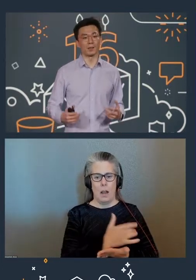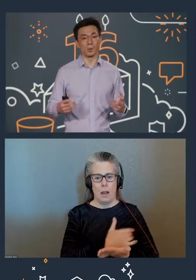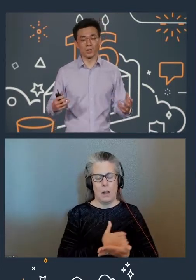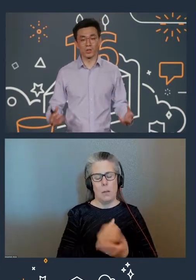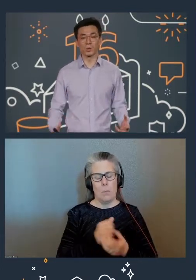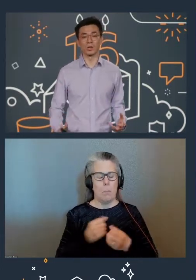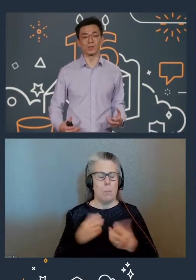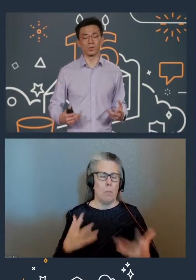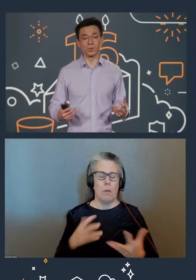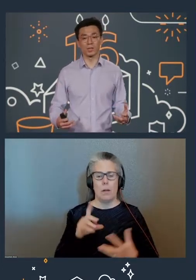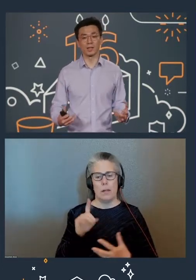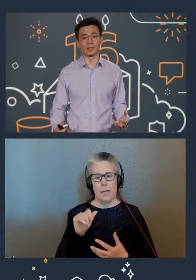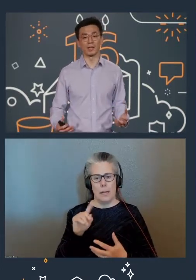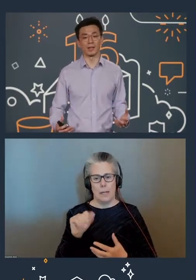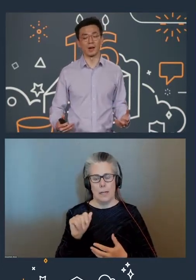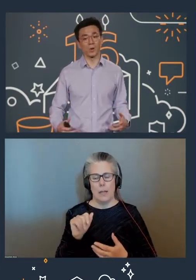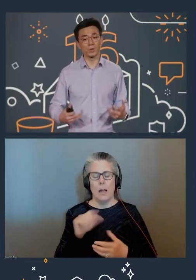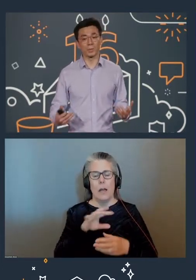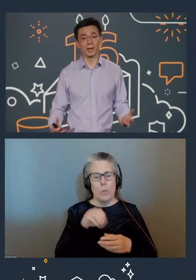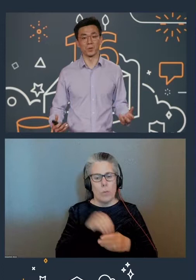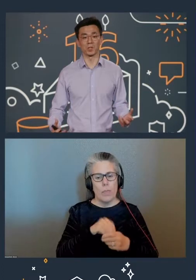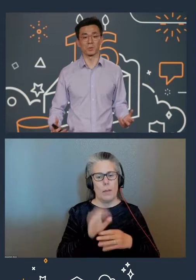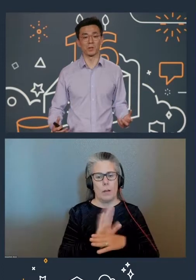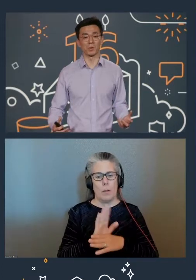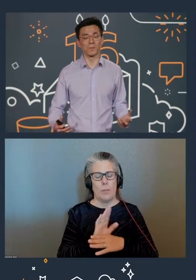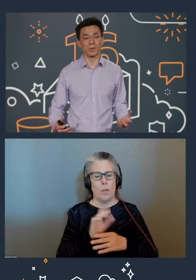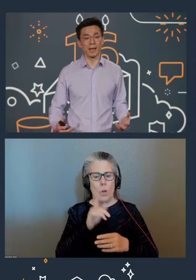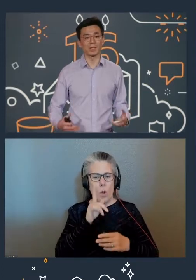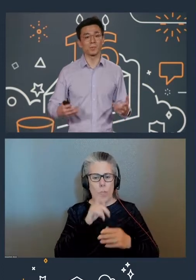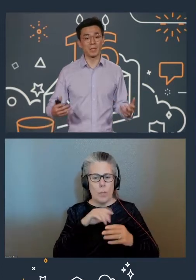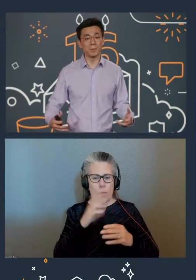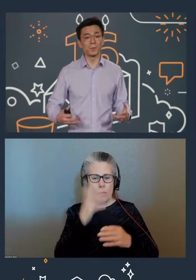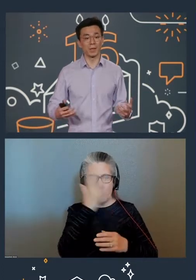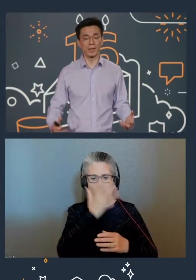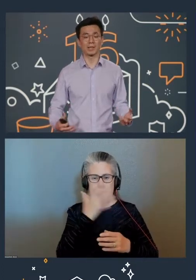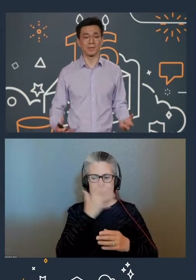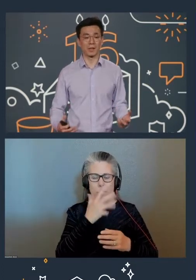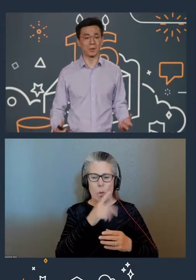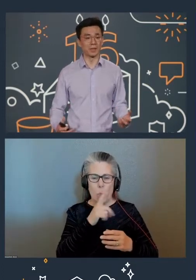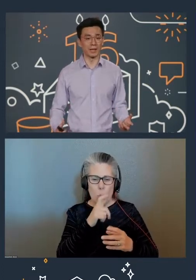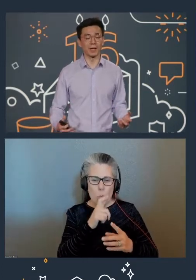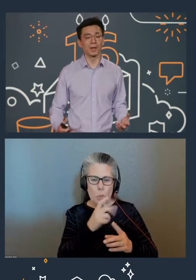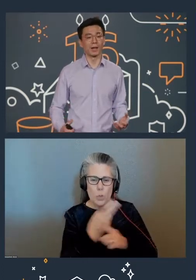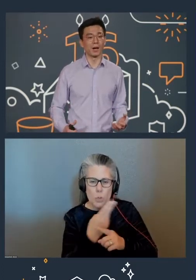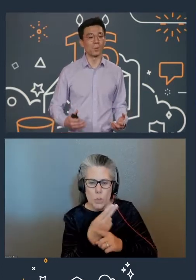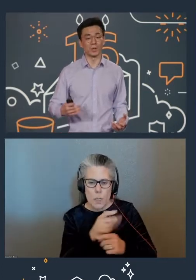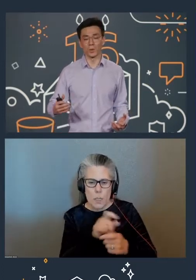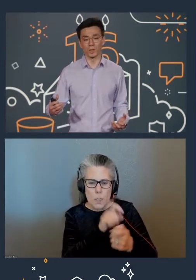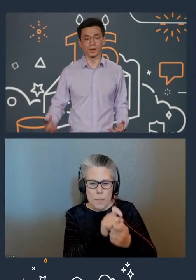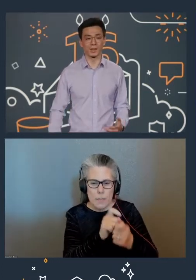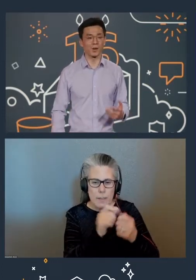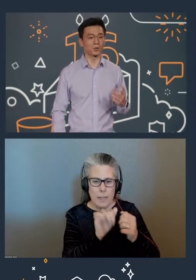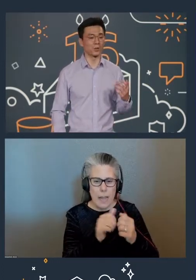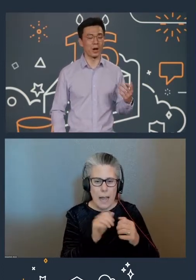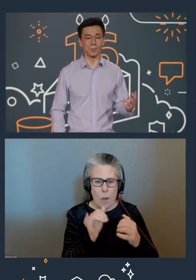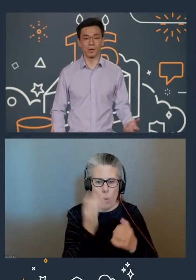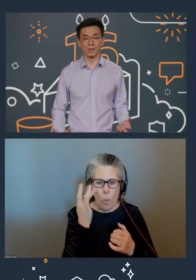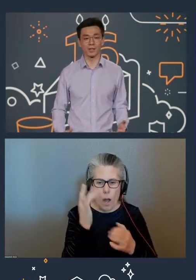the personas using the data also begin to explode as people realize the value of data. Whether you are in sales or in operations,